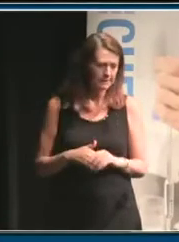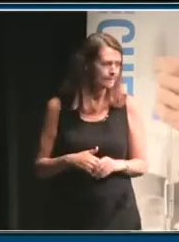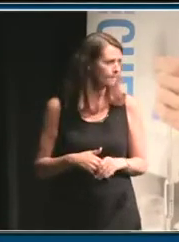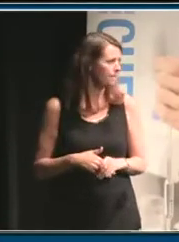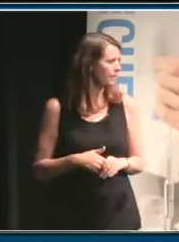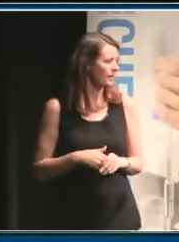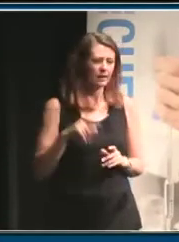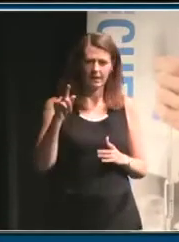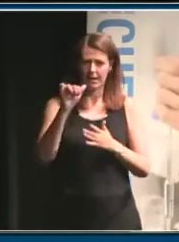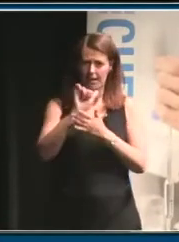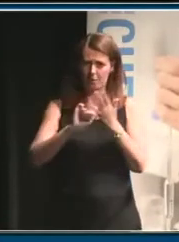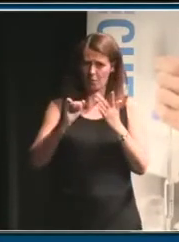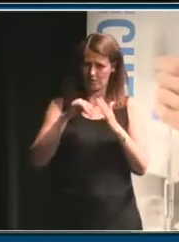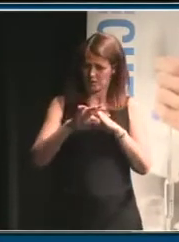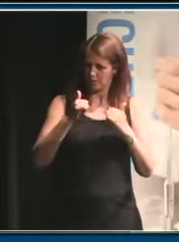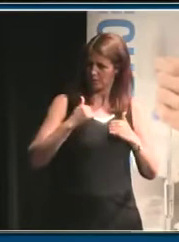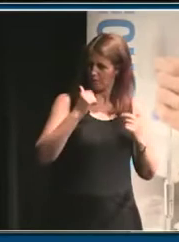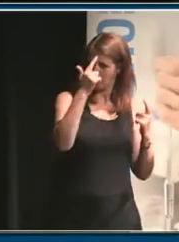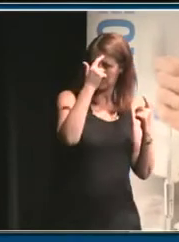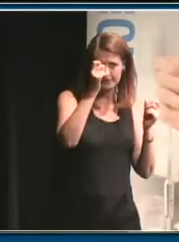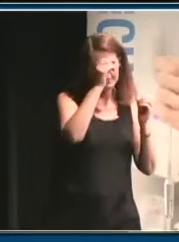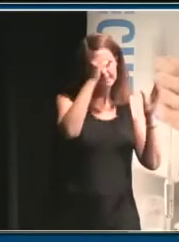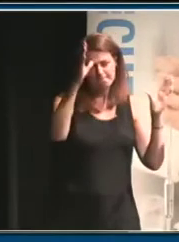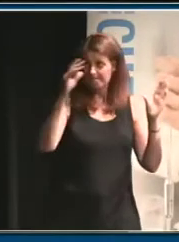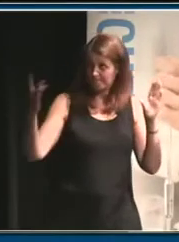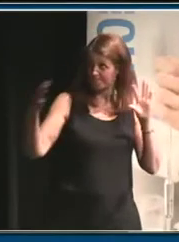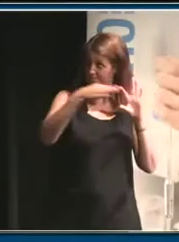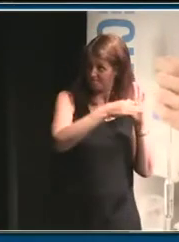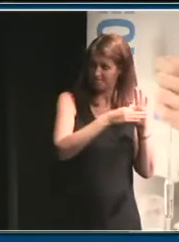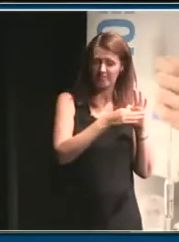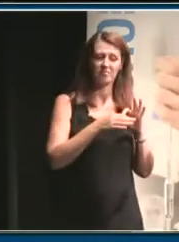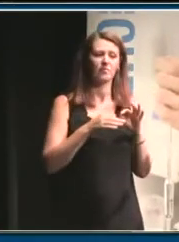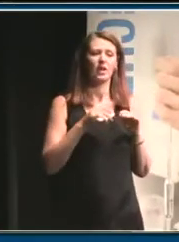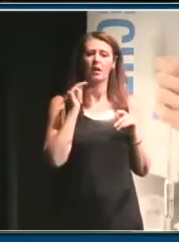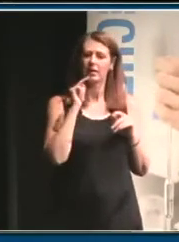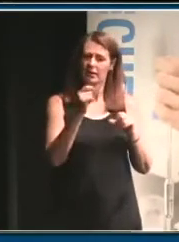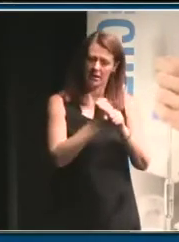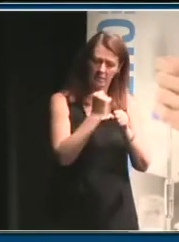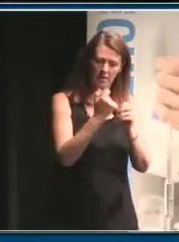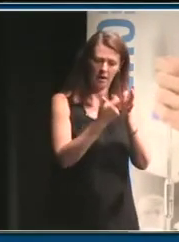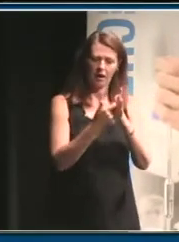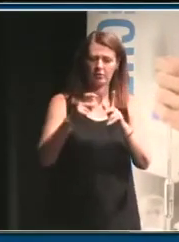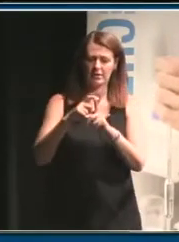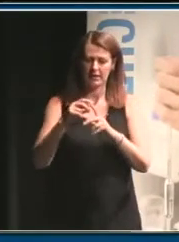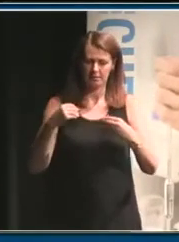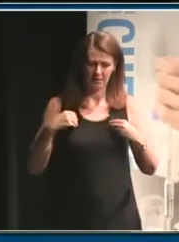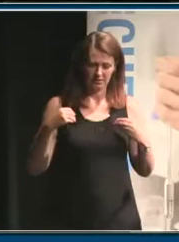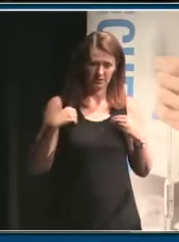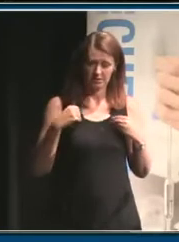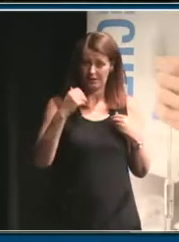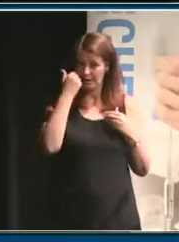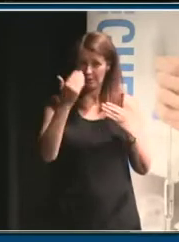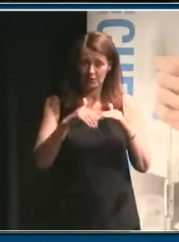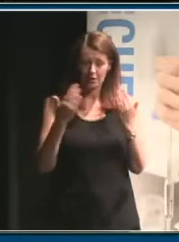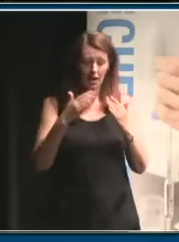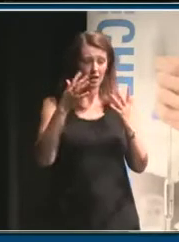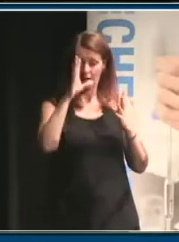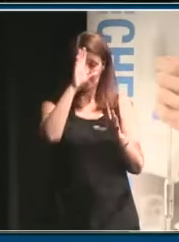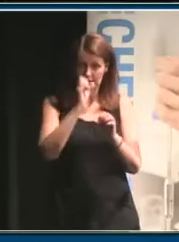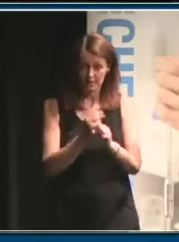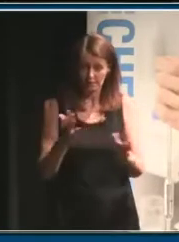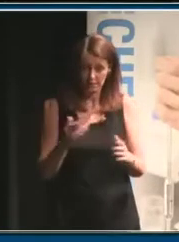bought into my vision enabled us to create an R&D firm that I pinch myself every day. It is a forty